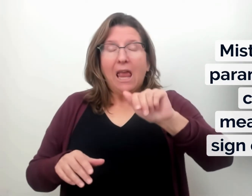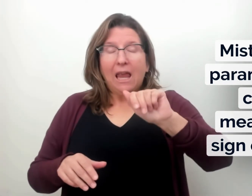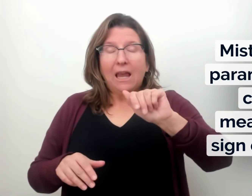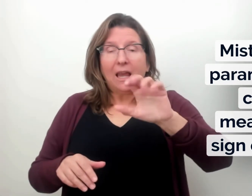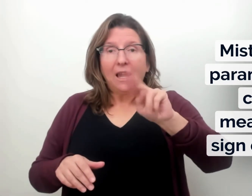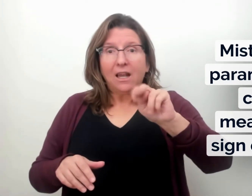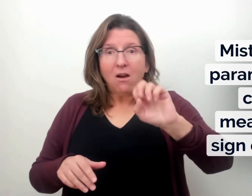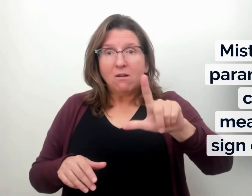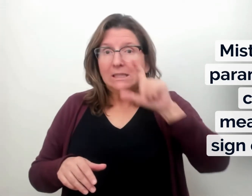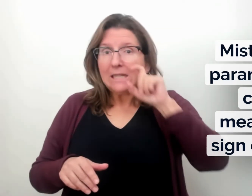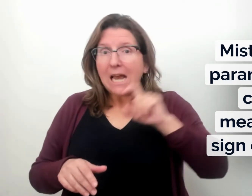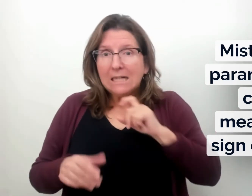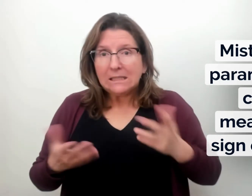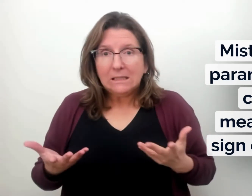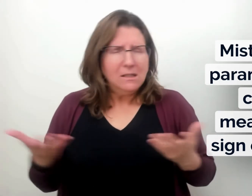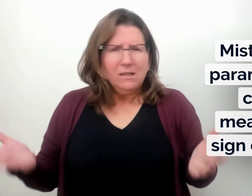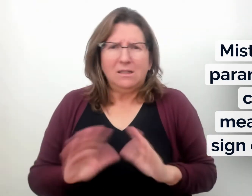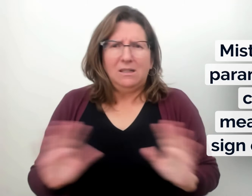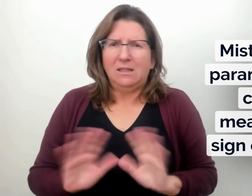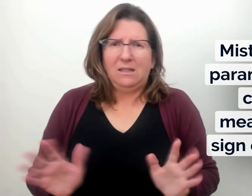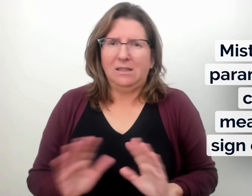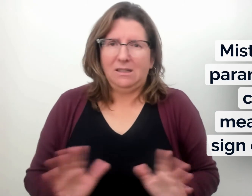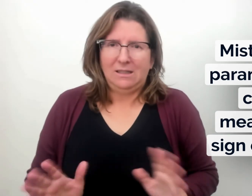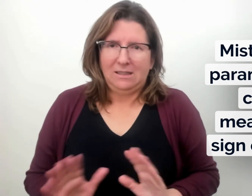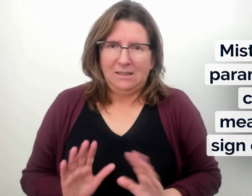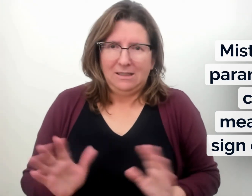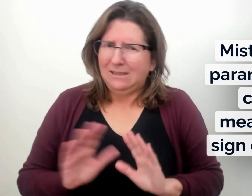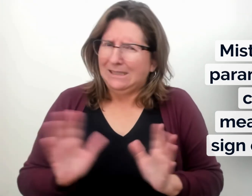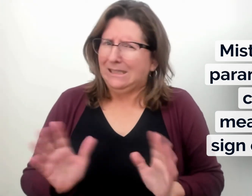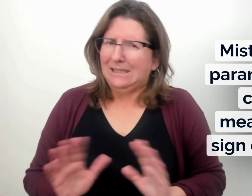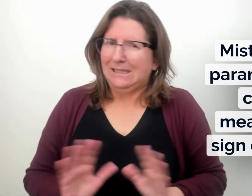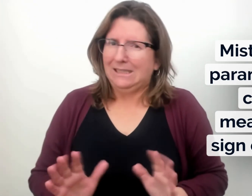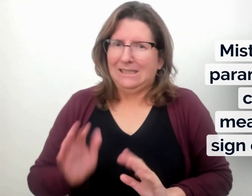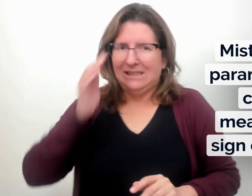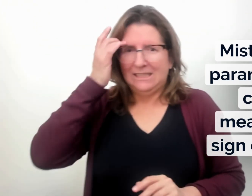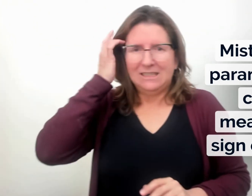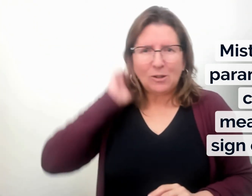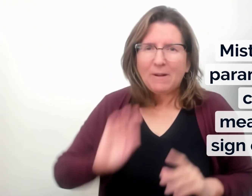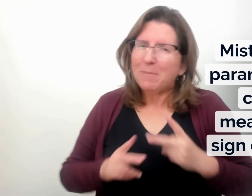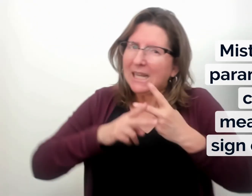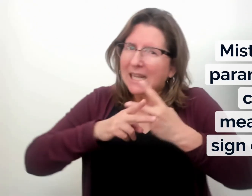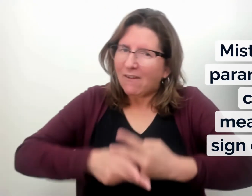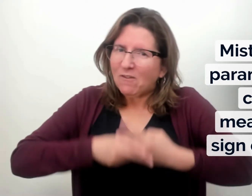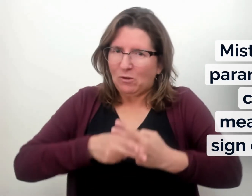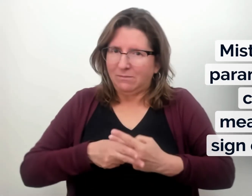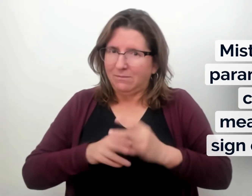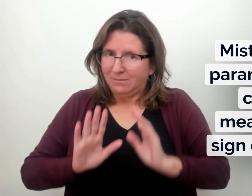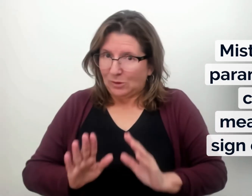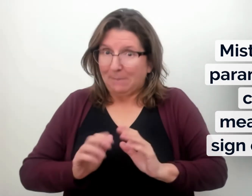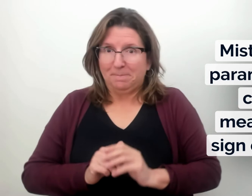while they're sign-singing "Silent Night ." You know . . . that's just not appropriate!"